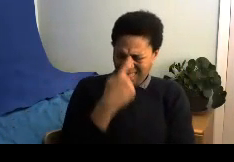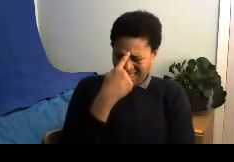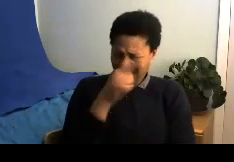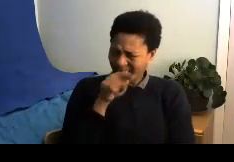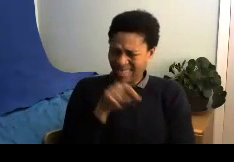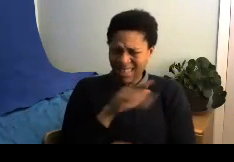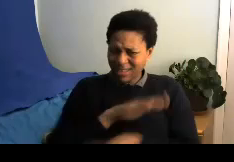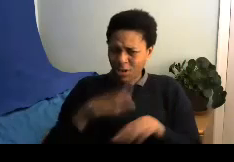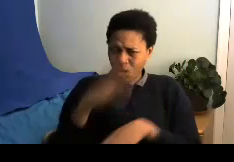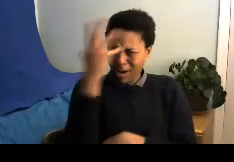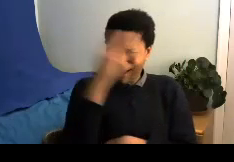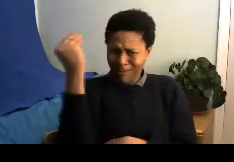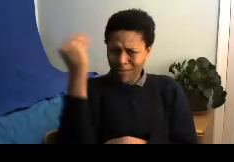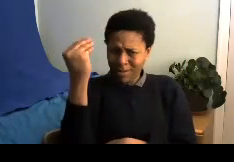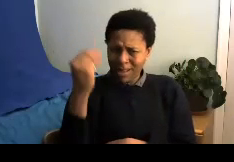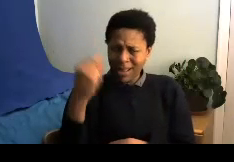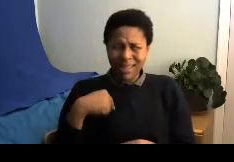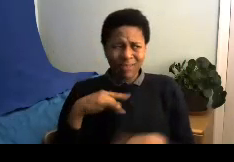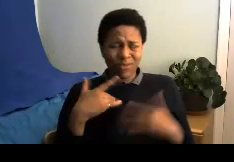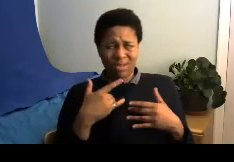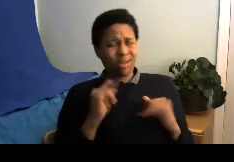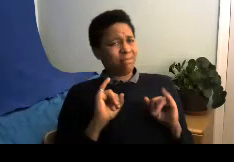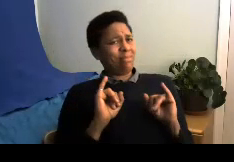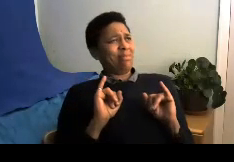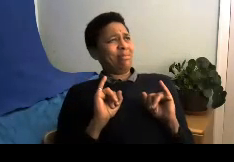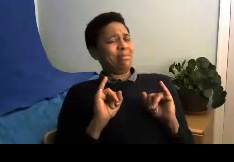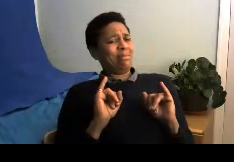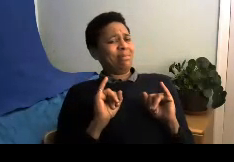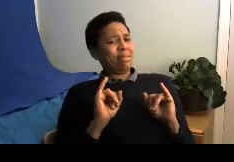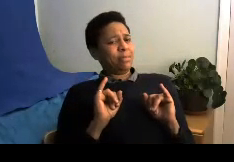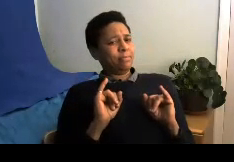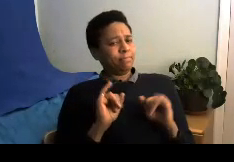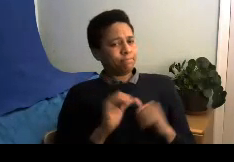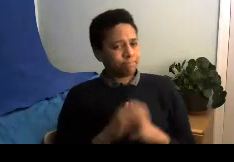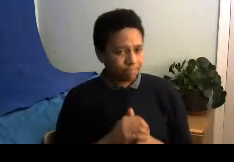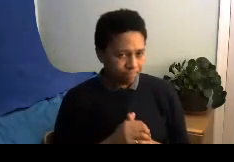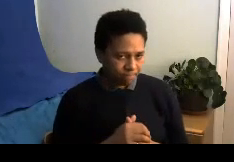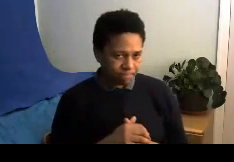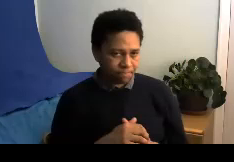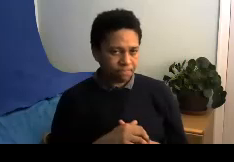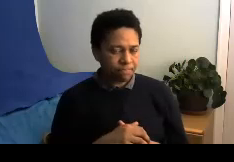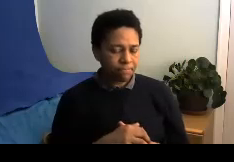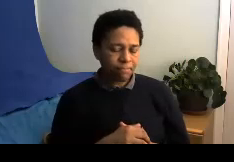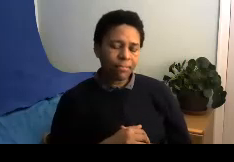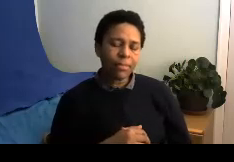like backbreaking slavery . But I guess that sort of, yeah, ...